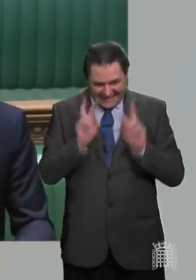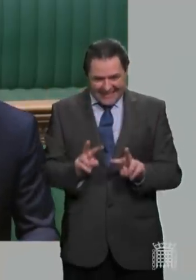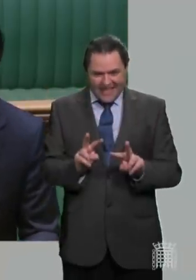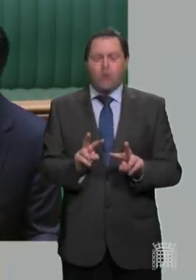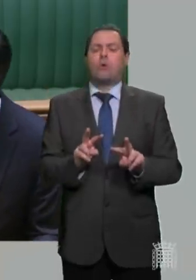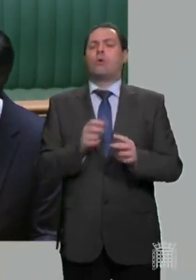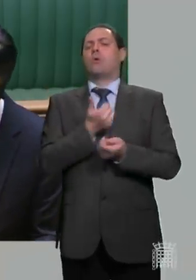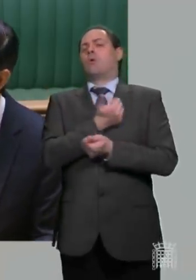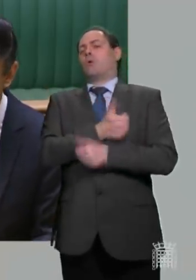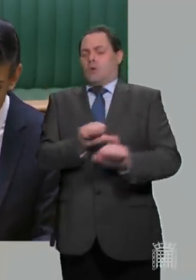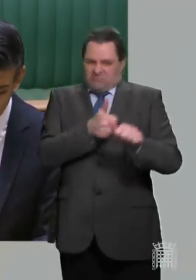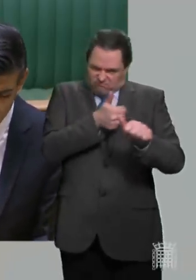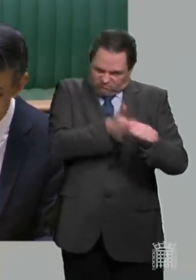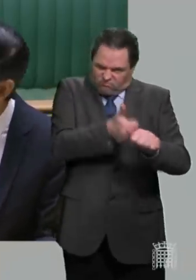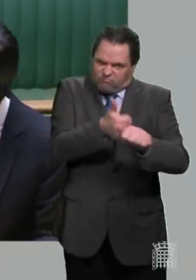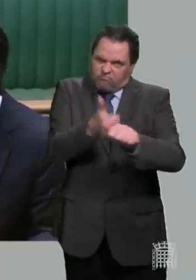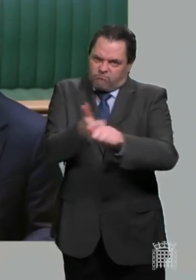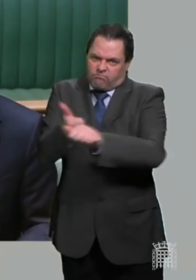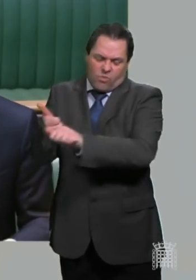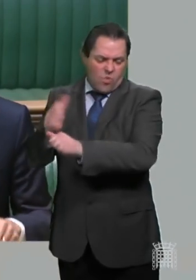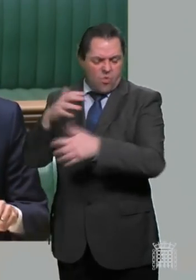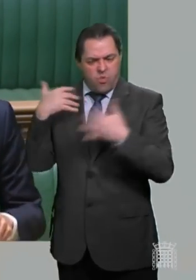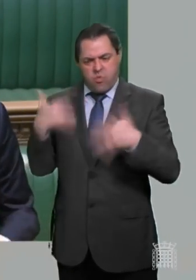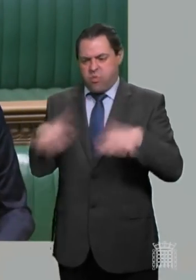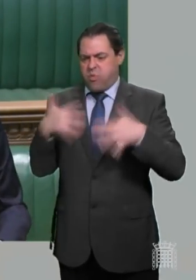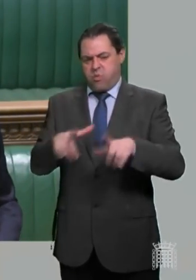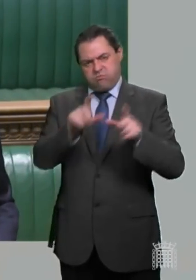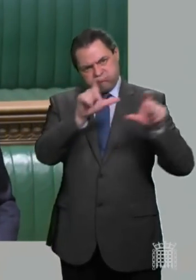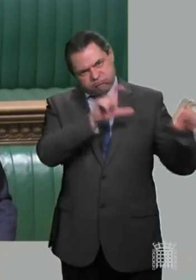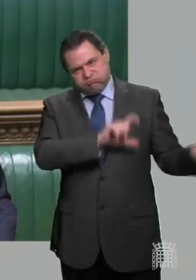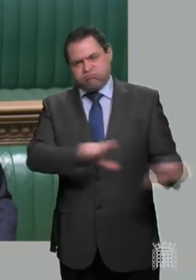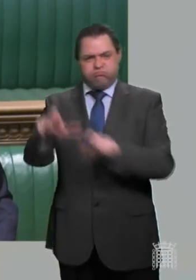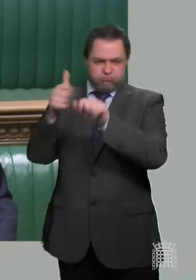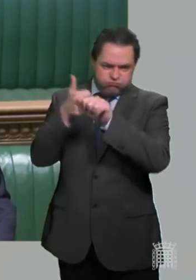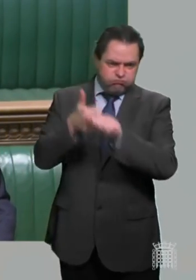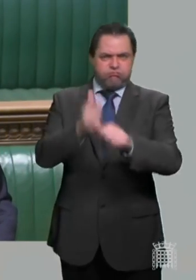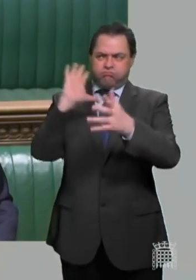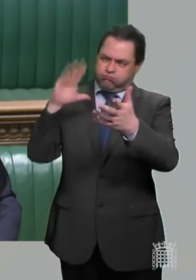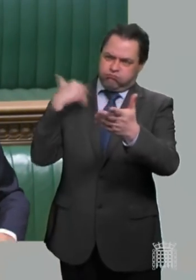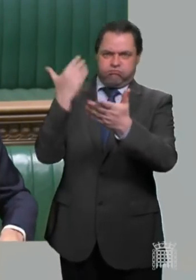one of the largest, most comprehensive and sustained responses this country has ever seen.